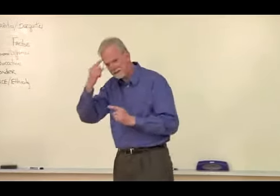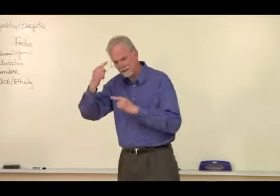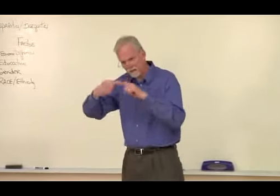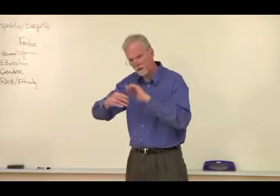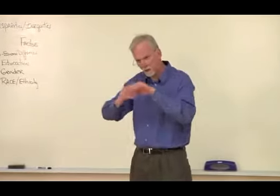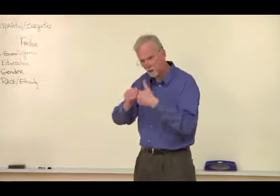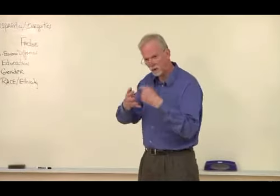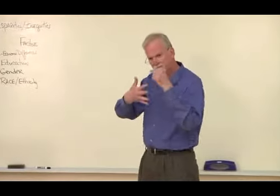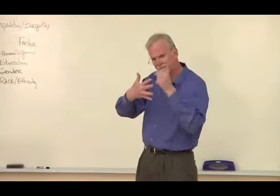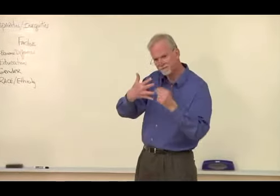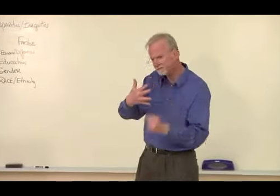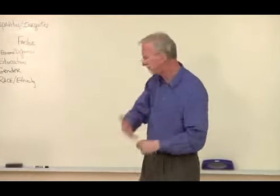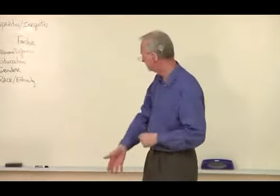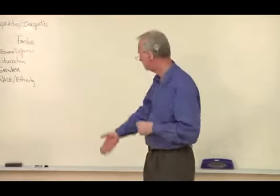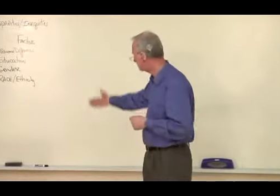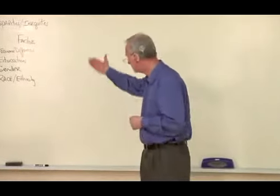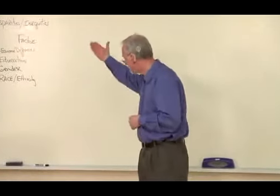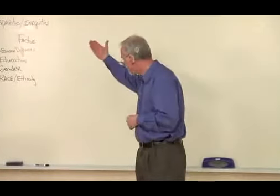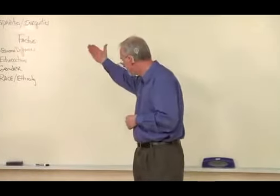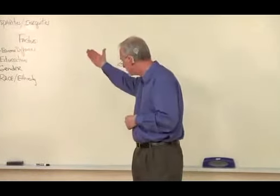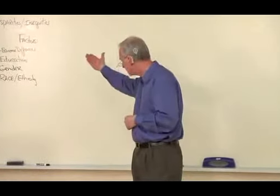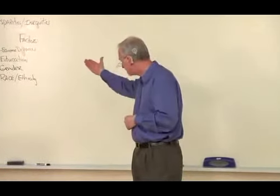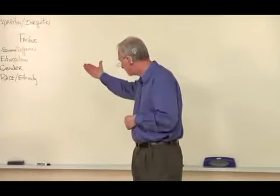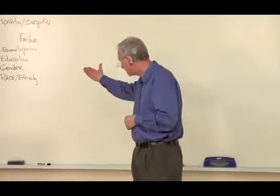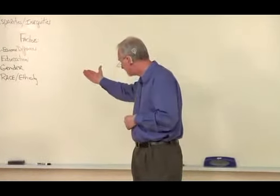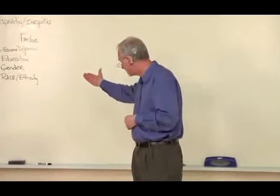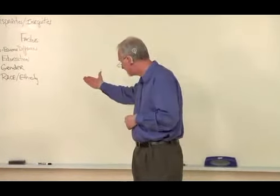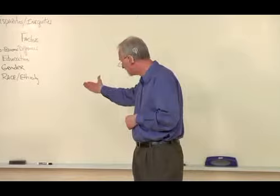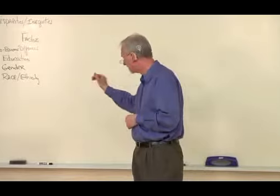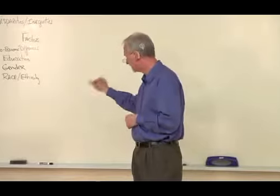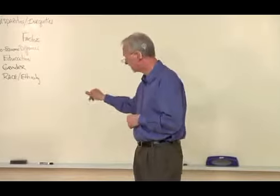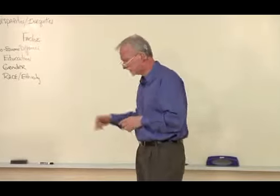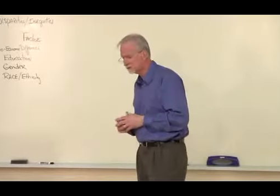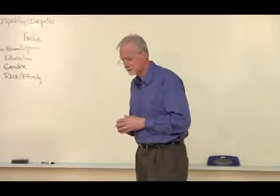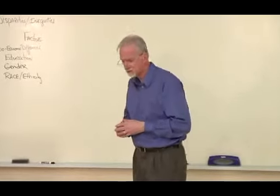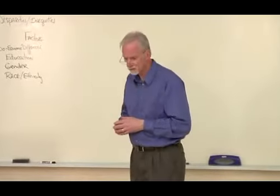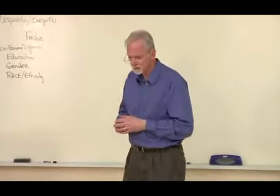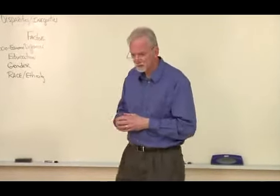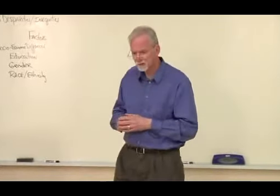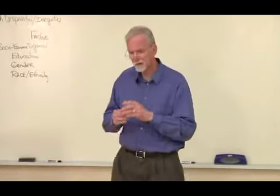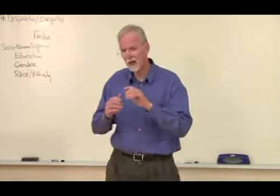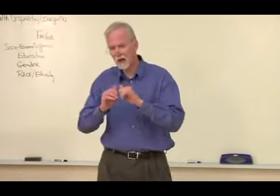we need to consider all the possible factors